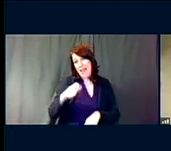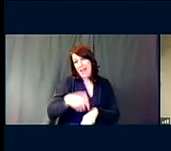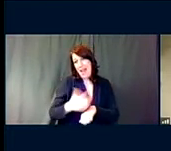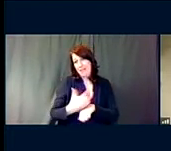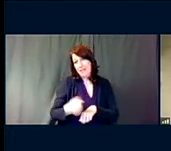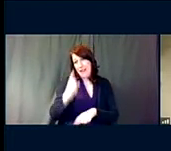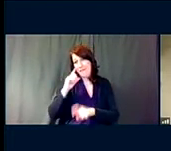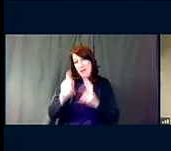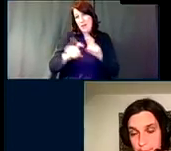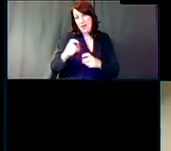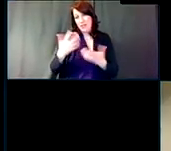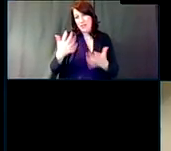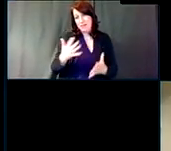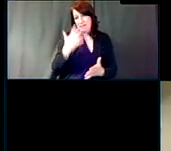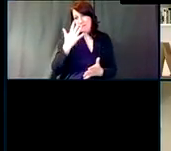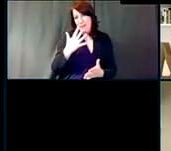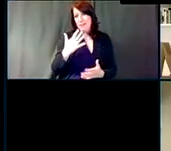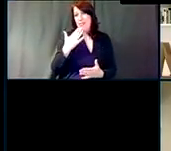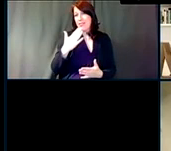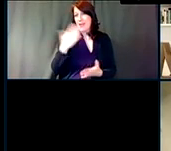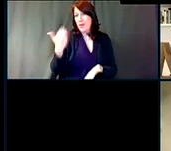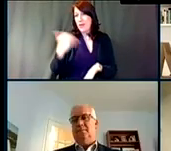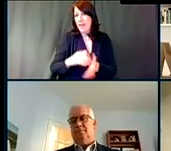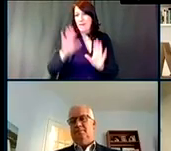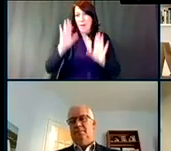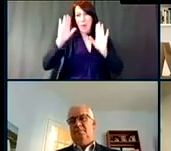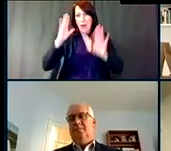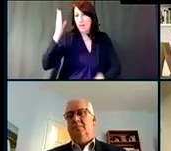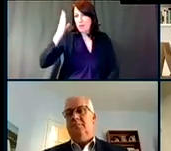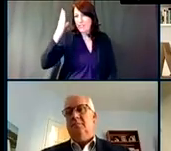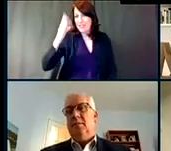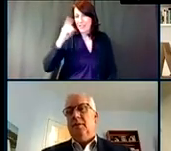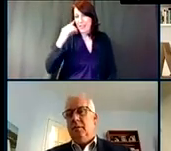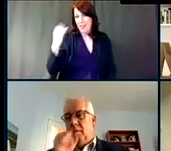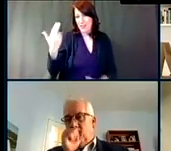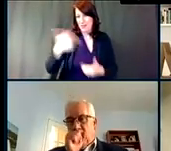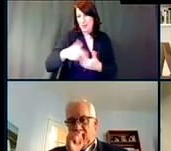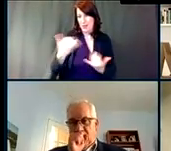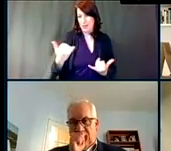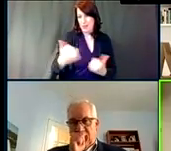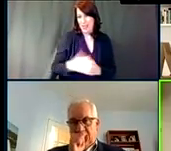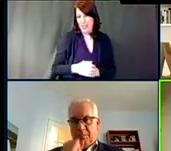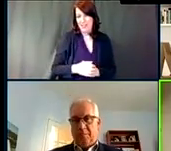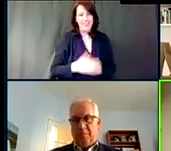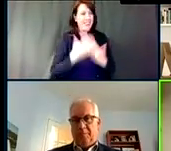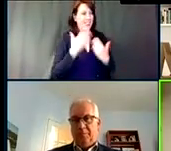UNFORTUNATELY WE'RE OUT OF TIME FOR QUESTIONS. DR. ESTHER DUFLO, THANKS FOR A WONDERFUL PRESENTATION AND FOR